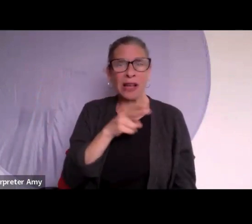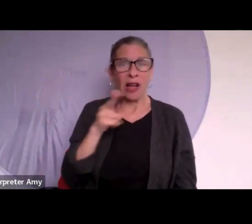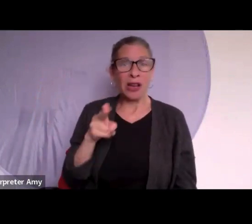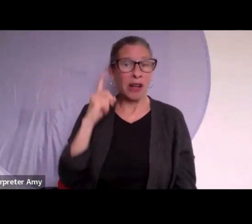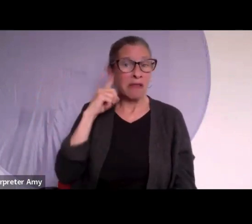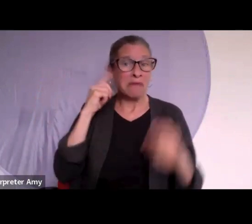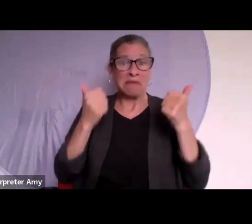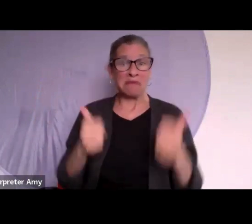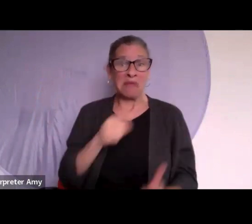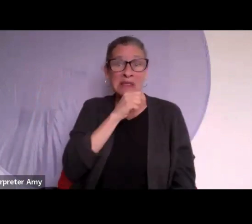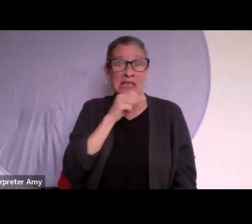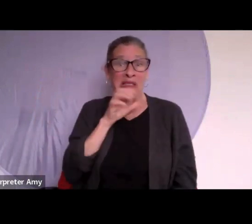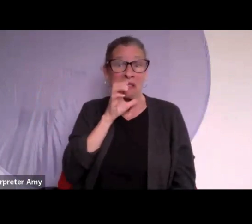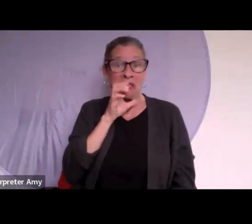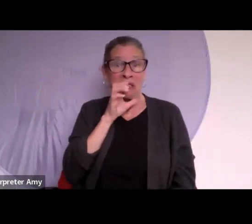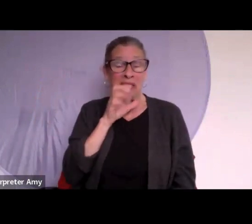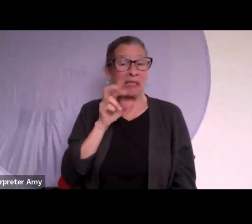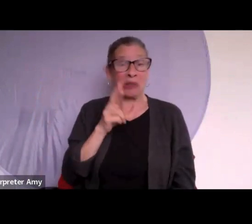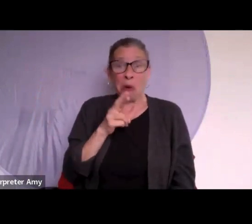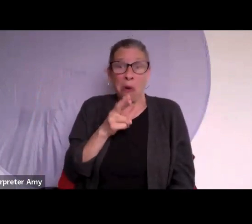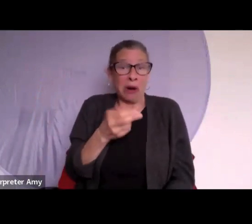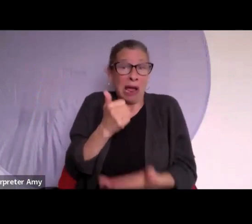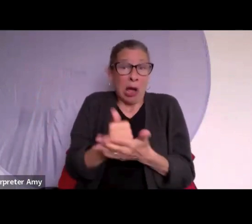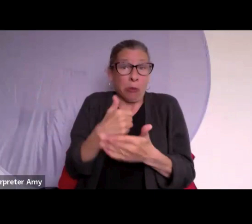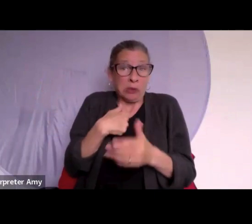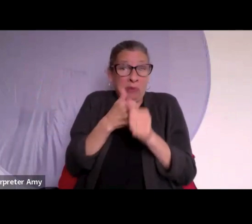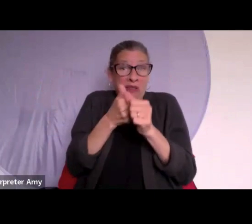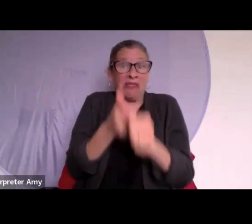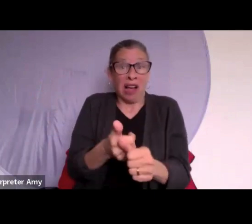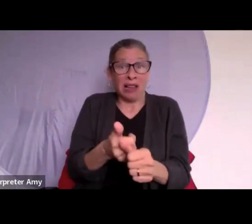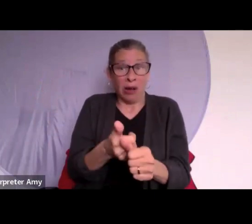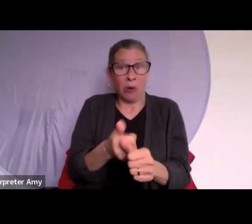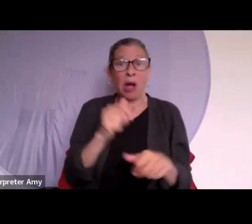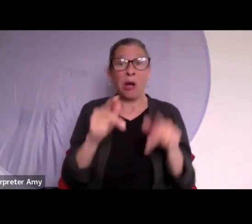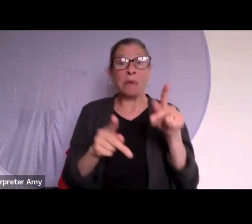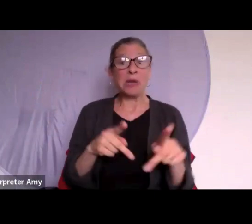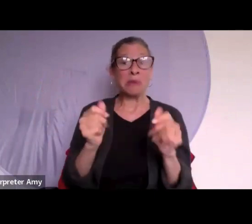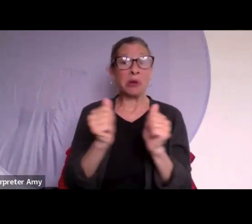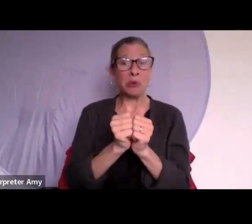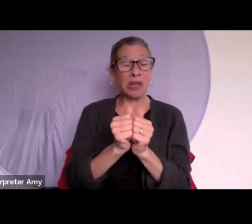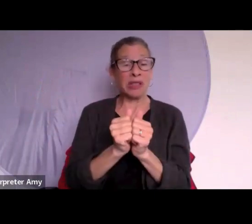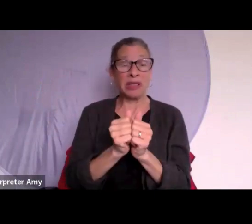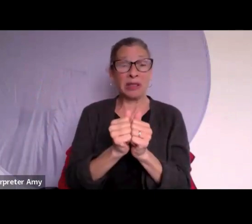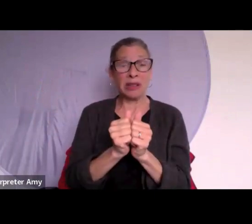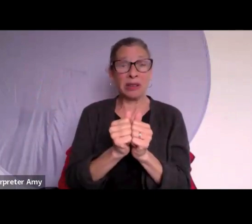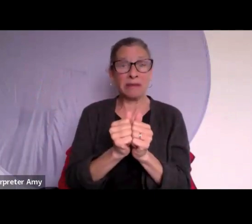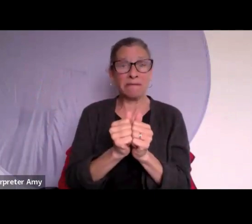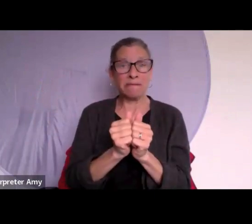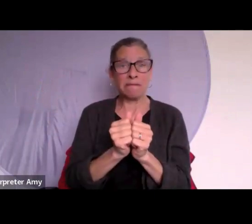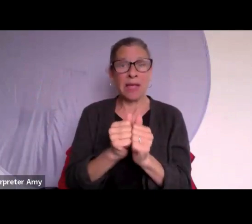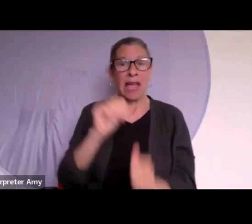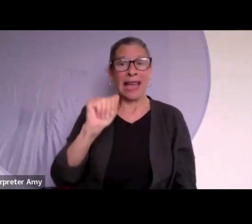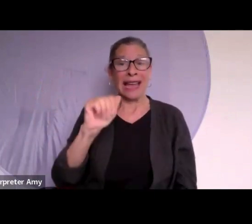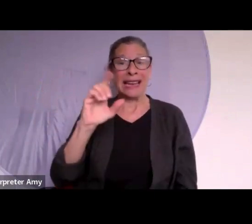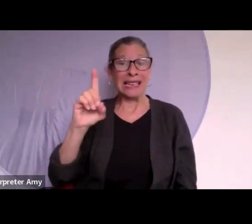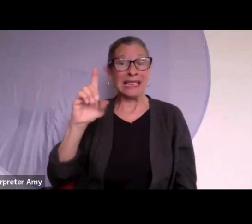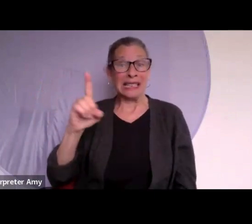sometimes I just need it to follow it helps me follow, people with attention deficit like me. Sometimes that